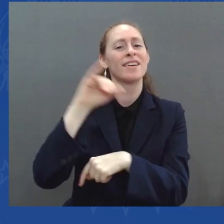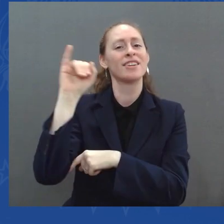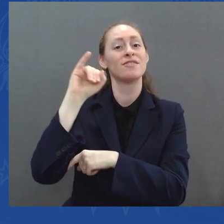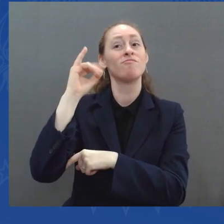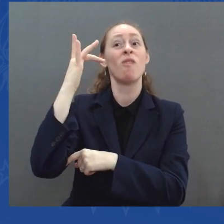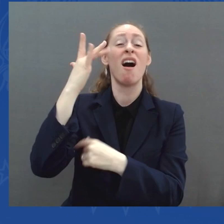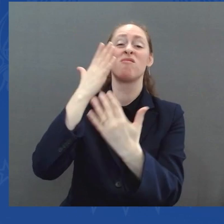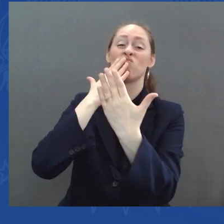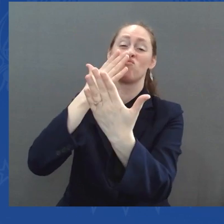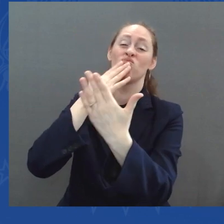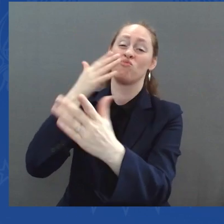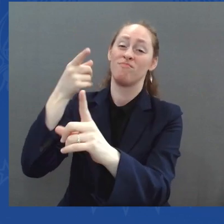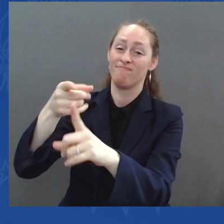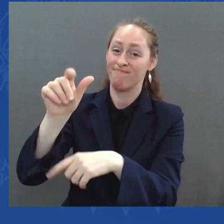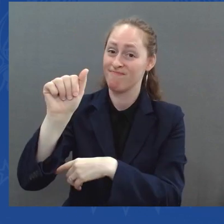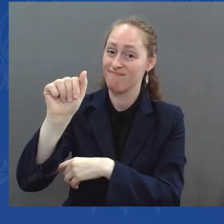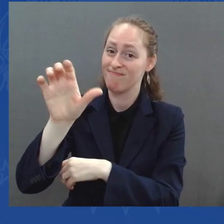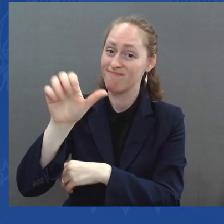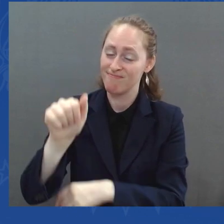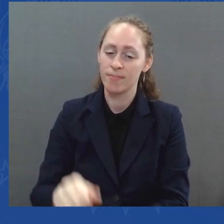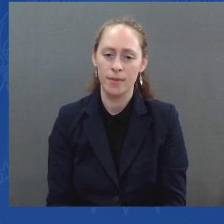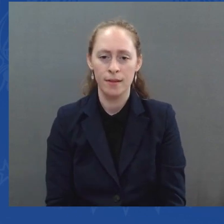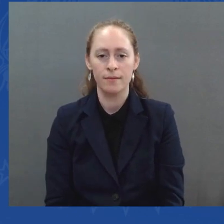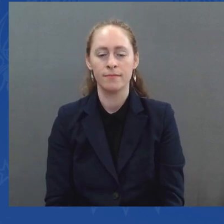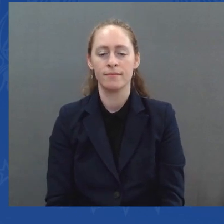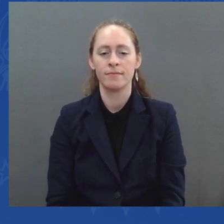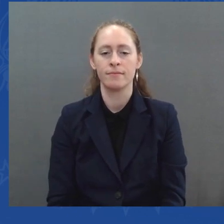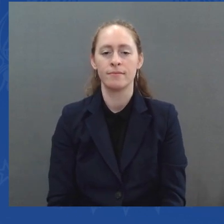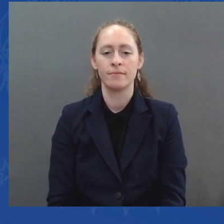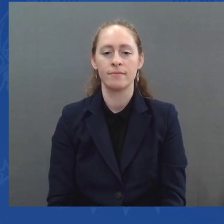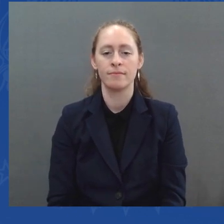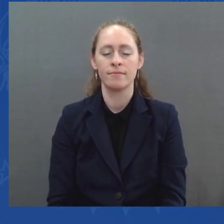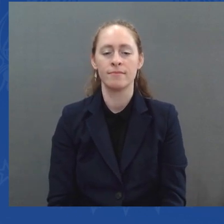for under $10 a month. The average family --